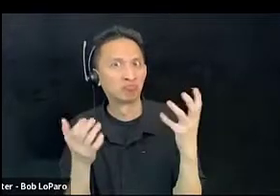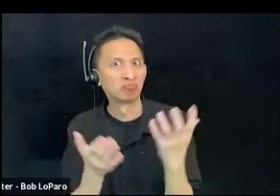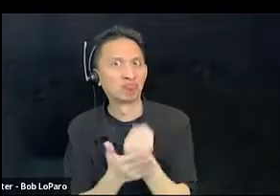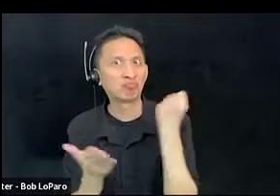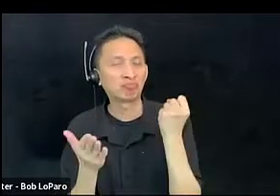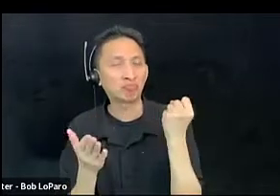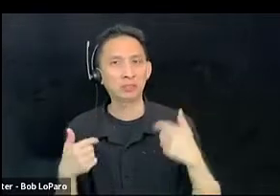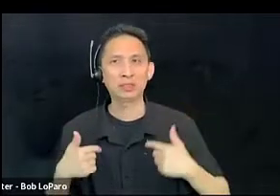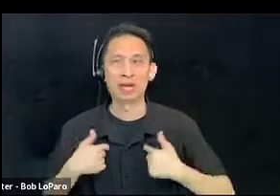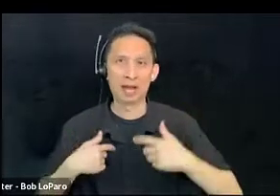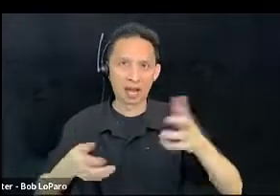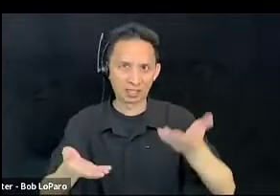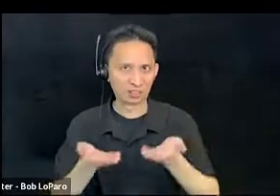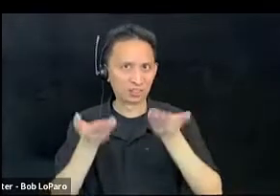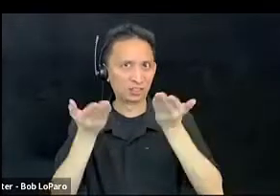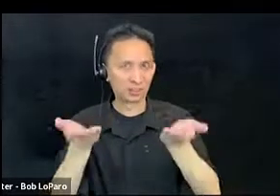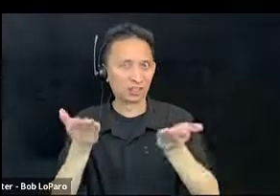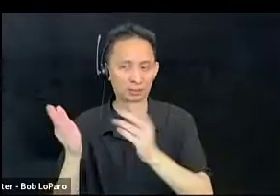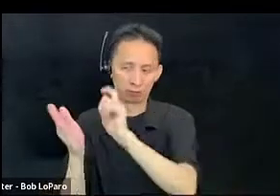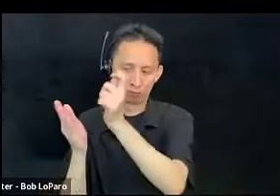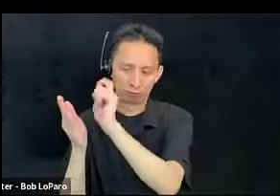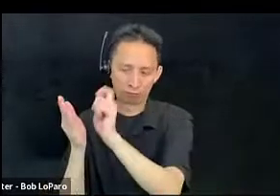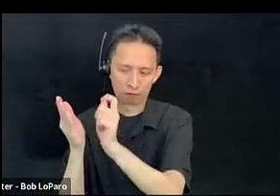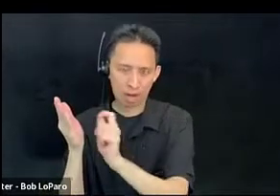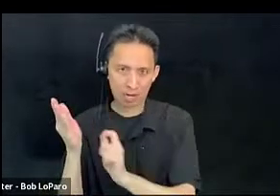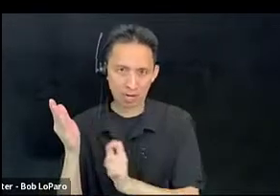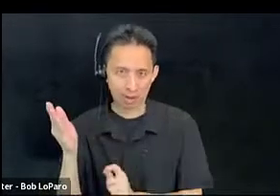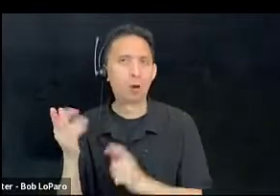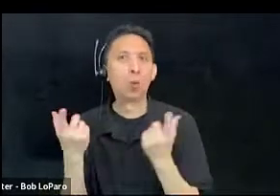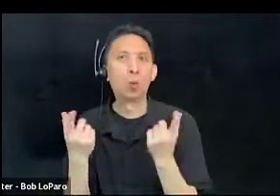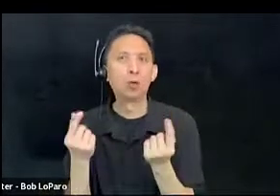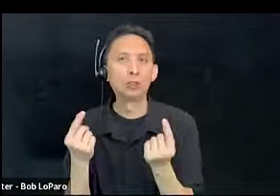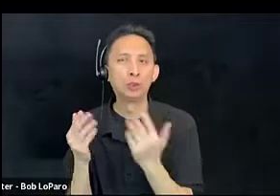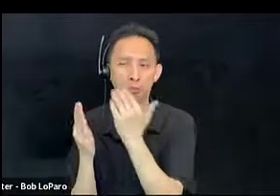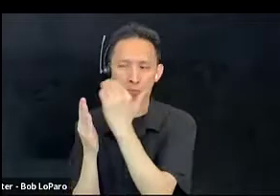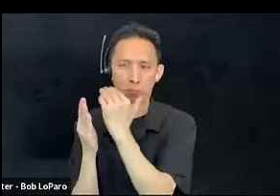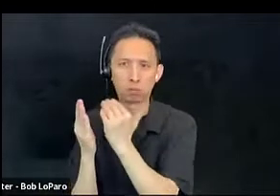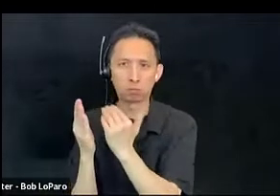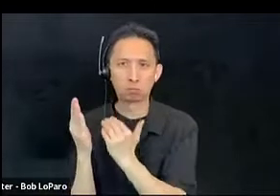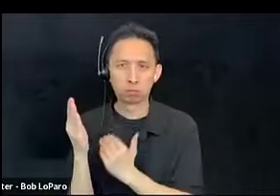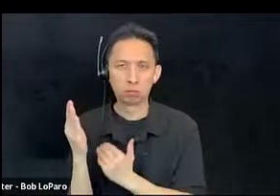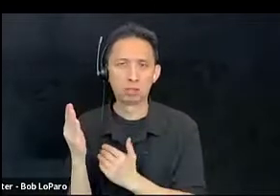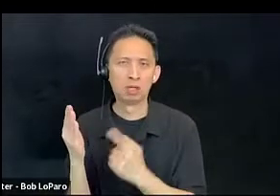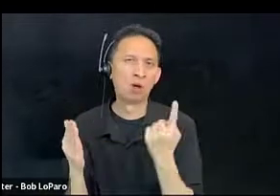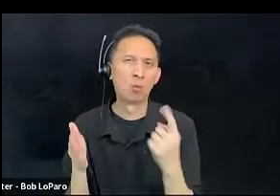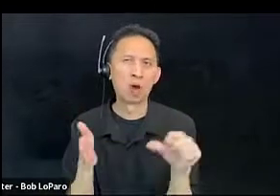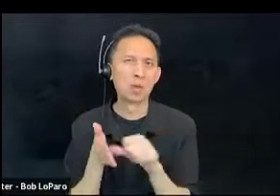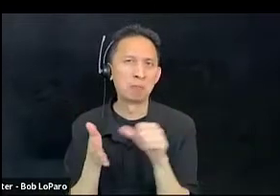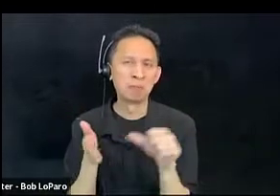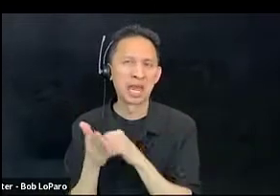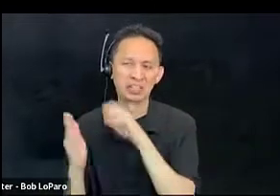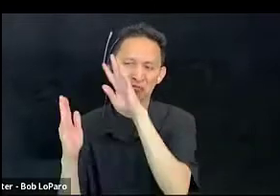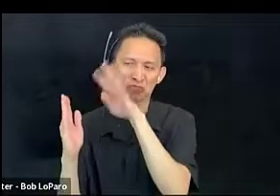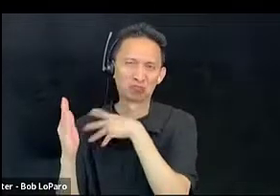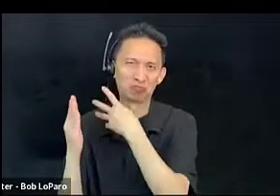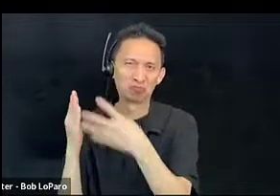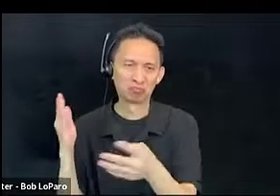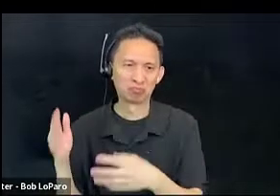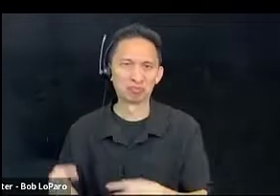of touch cues, just write them down, get them on a chart, like a one-page chart, five to 10 starting touch cues